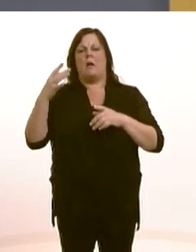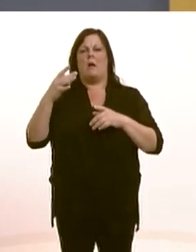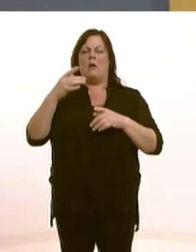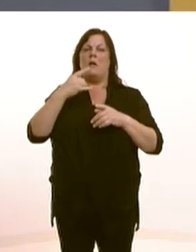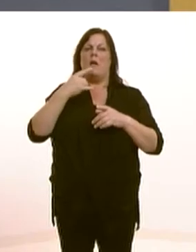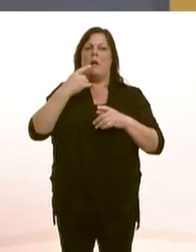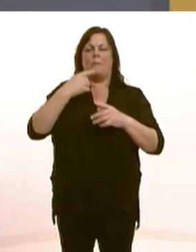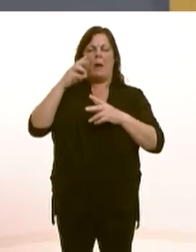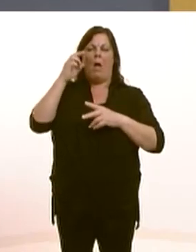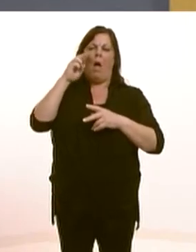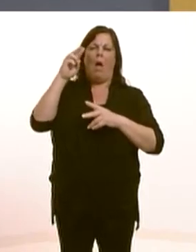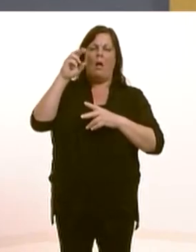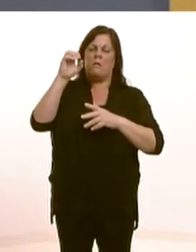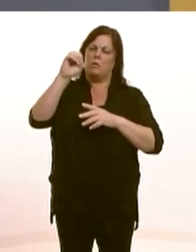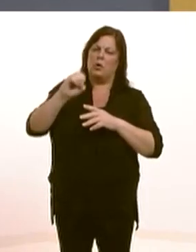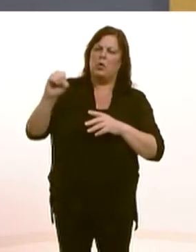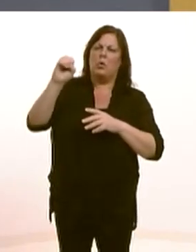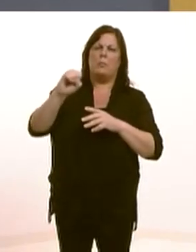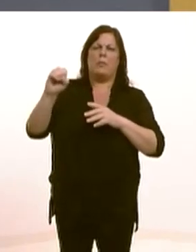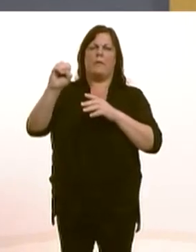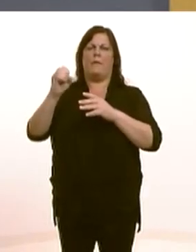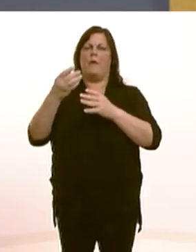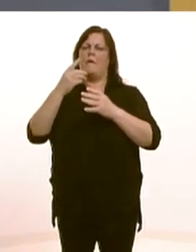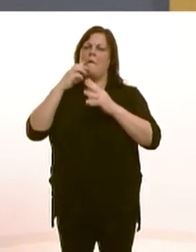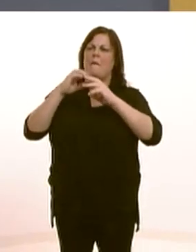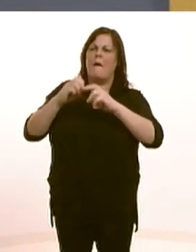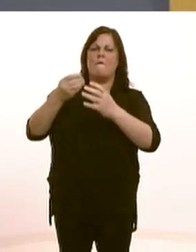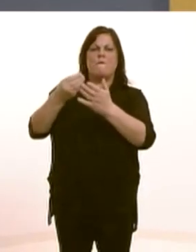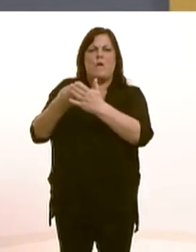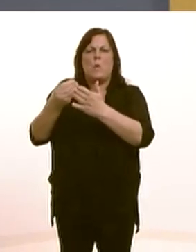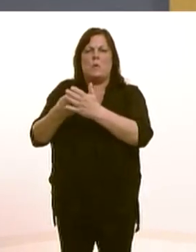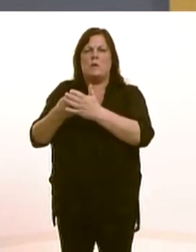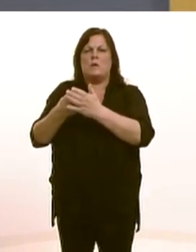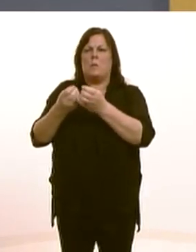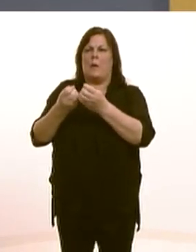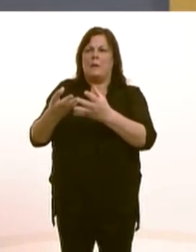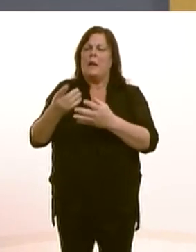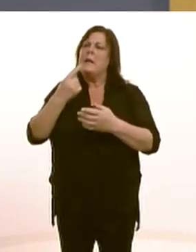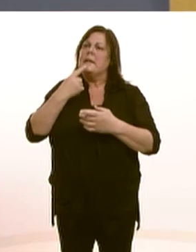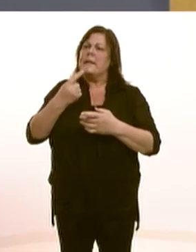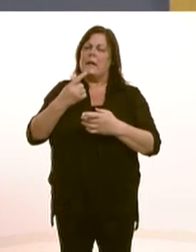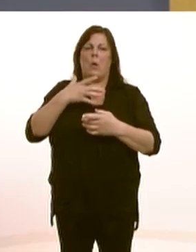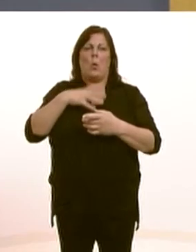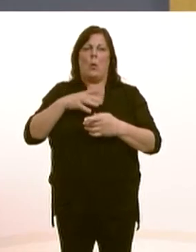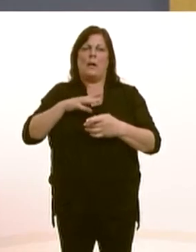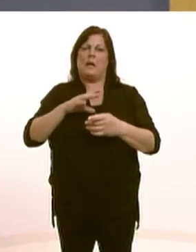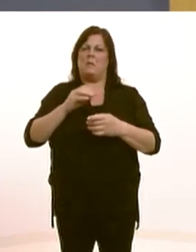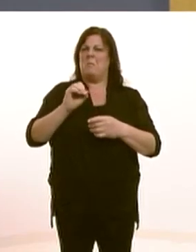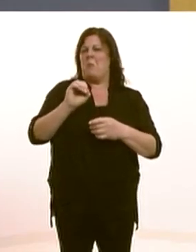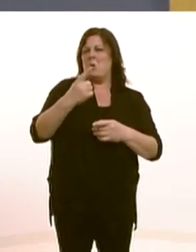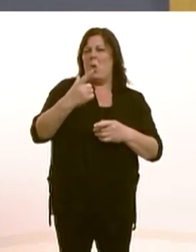to a skills gap as a major challenge ahead of us. Heís made suggestions about recruiting a dozen skilled professionals to be able to